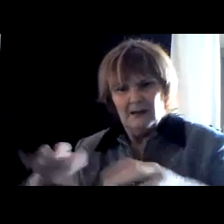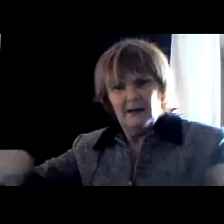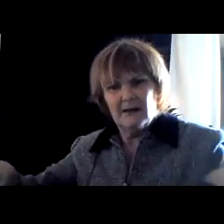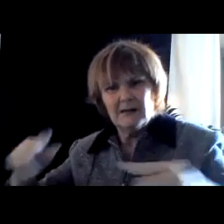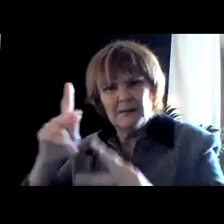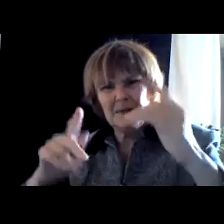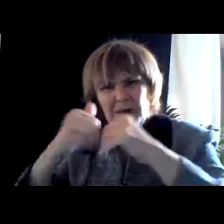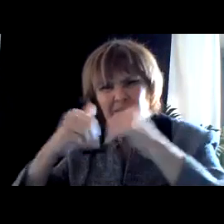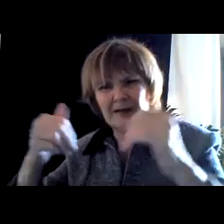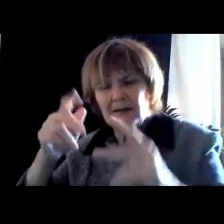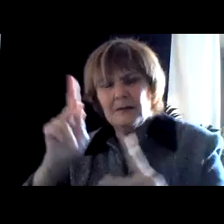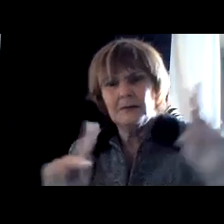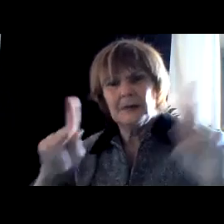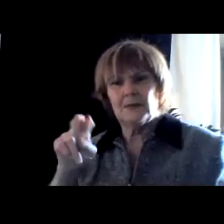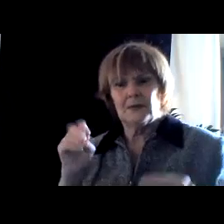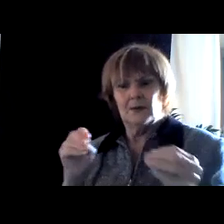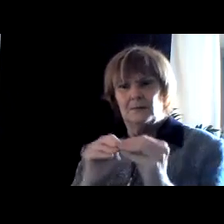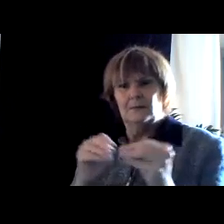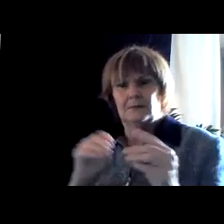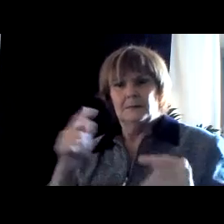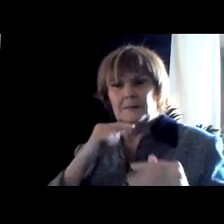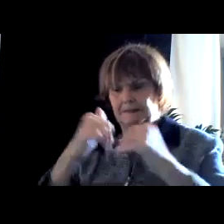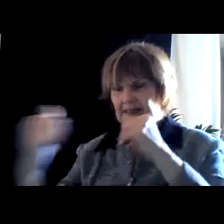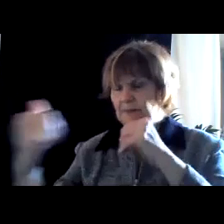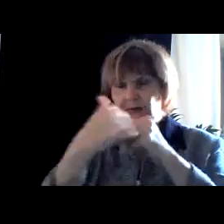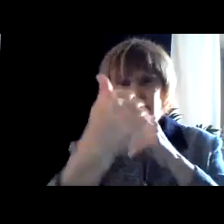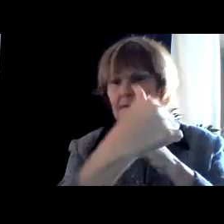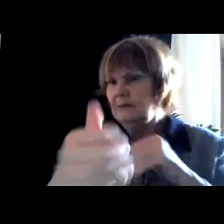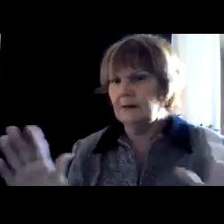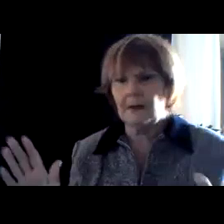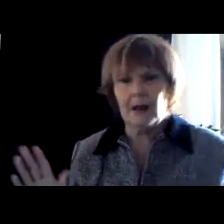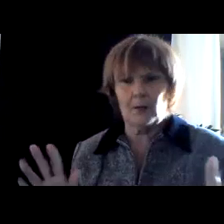we will no longer kind of separate you out, or put up these barriers where you can't physically be here.